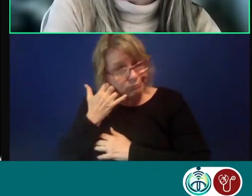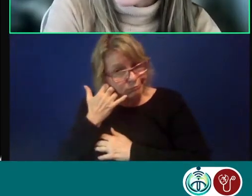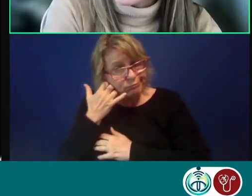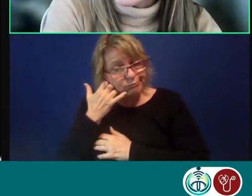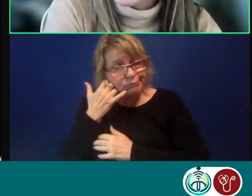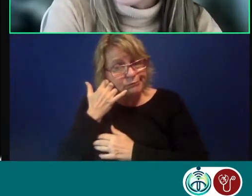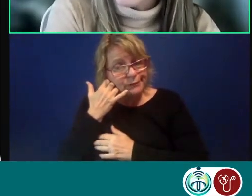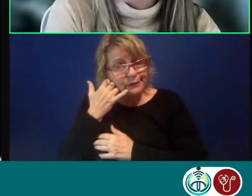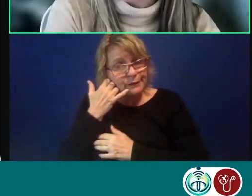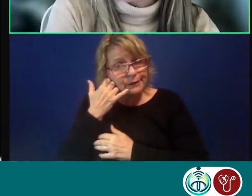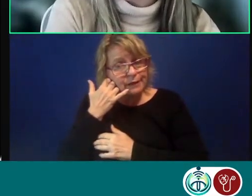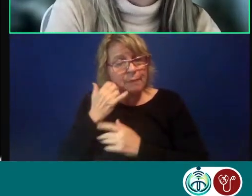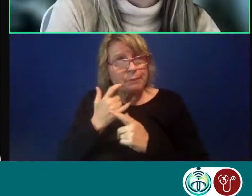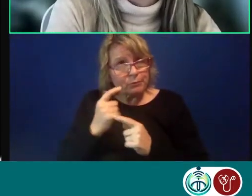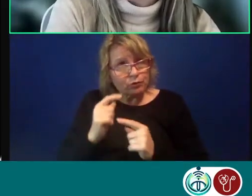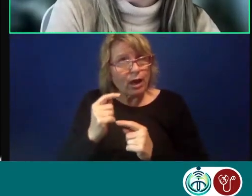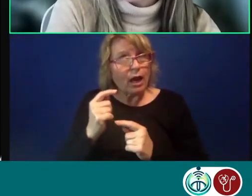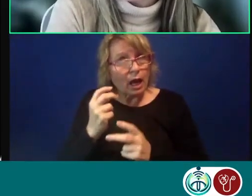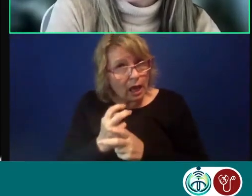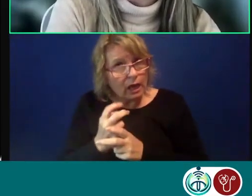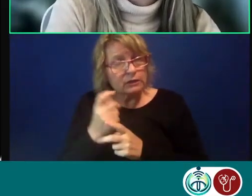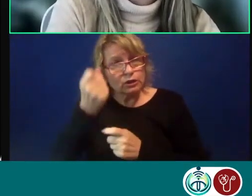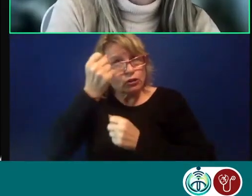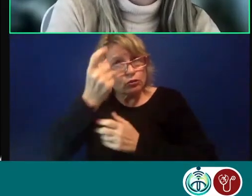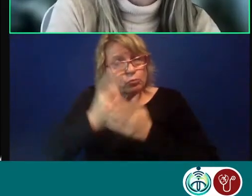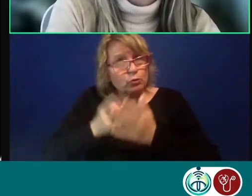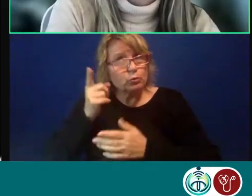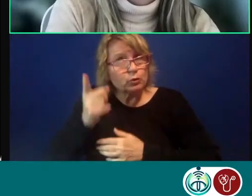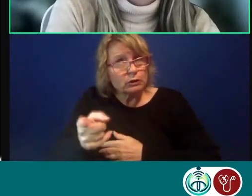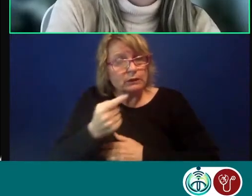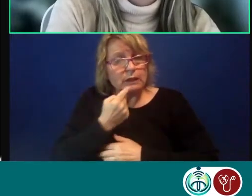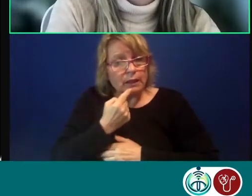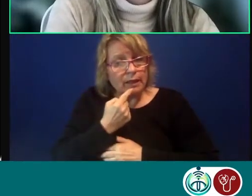try extra hard to understand what you're saying. And I might feel like I'm not comfortable to ask